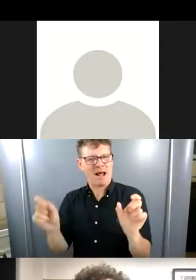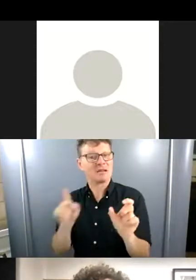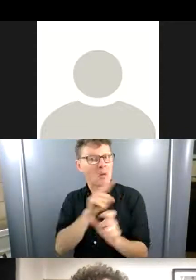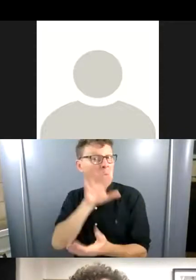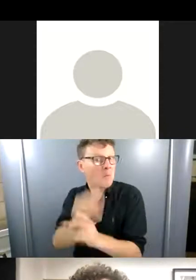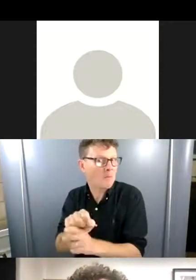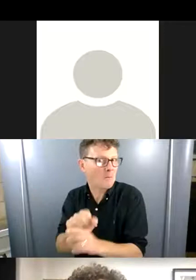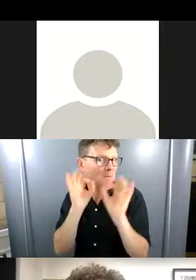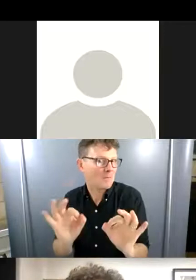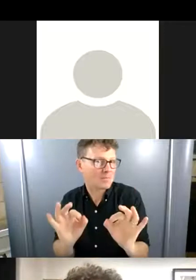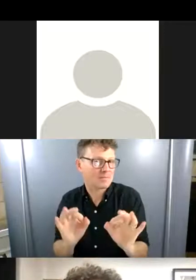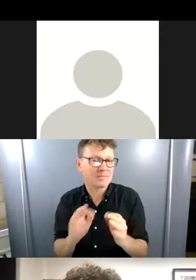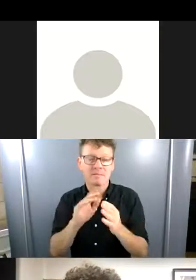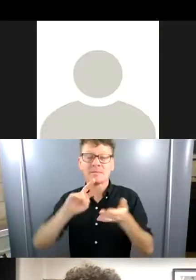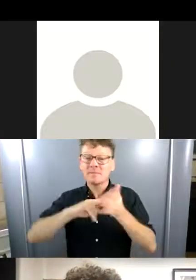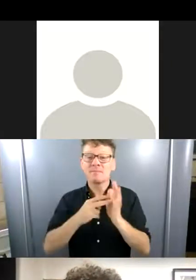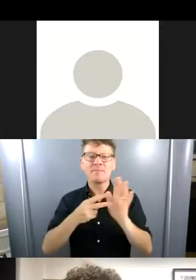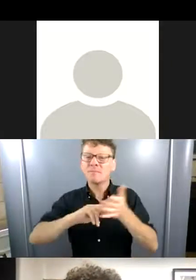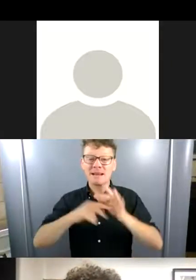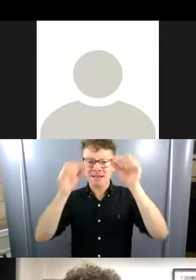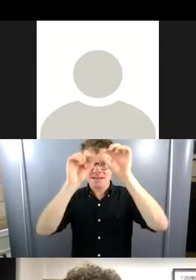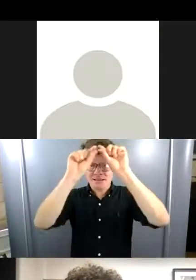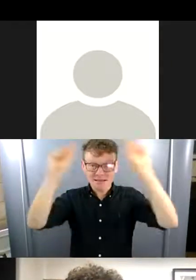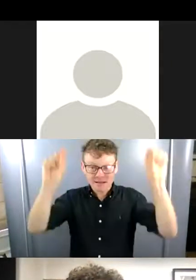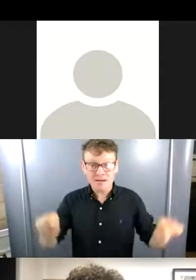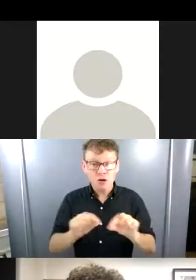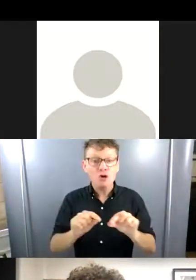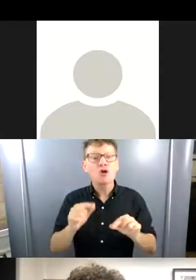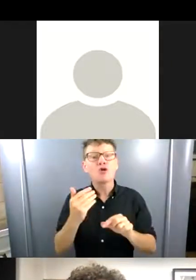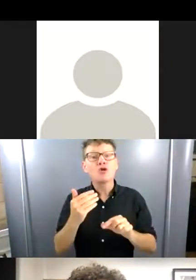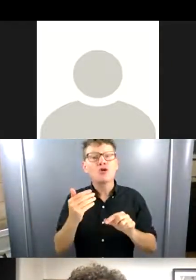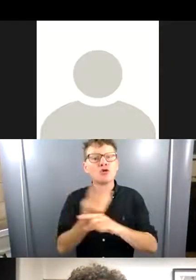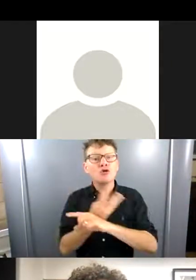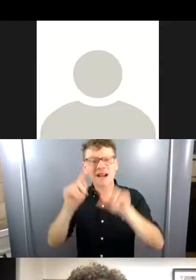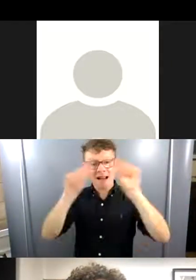so in the green you can see the three heroes people with receptive competence so you can